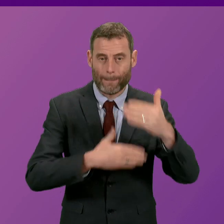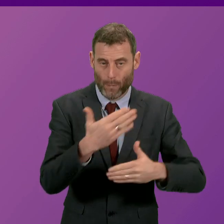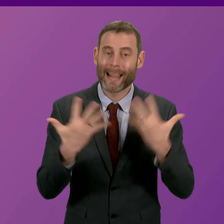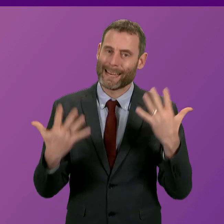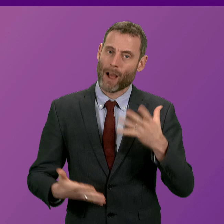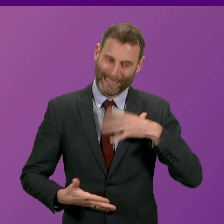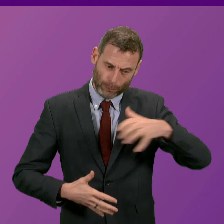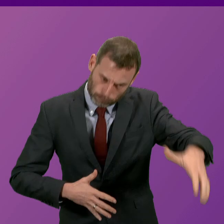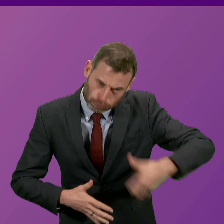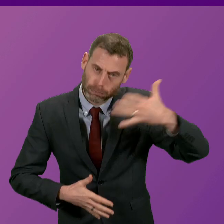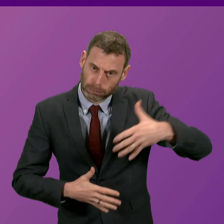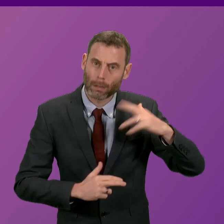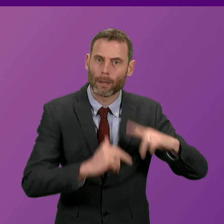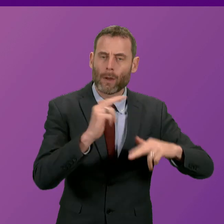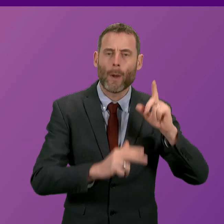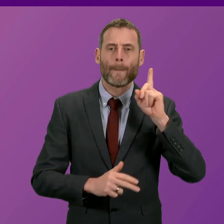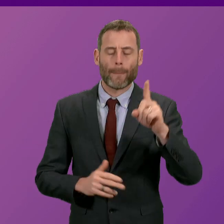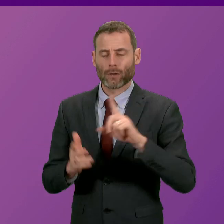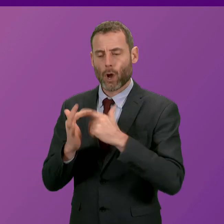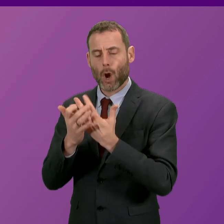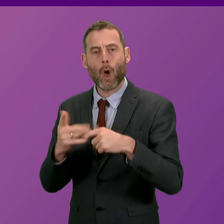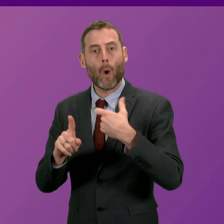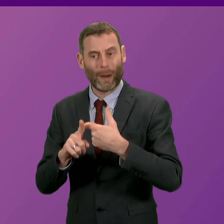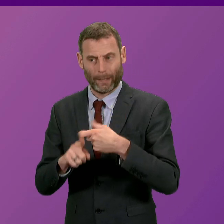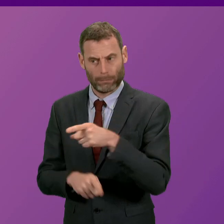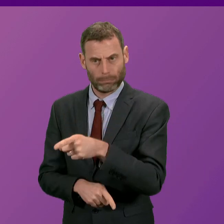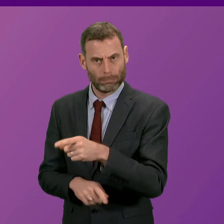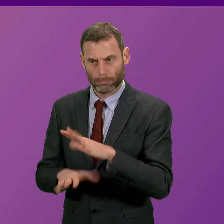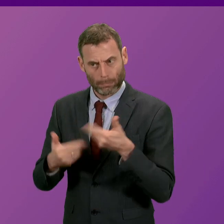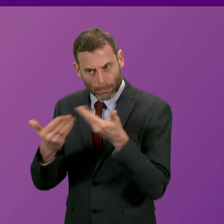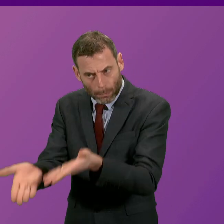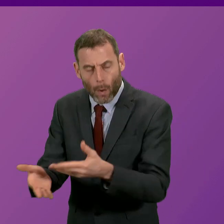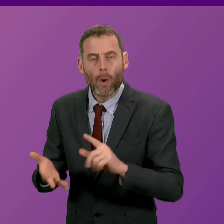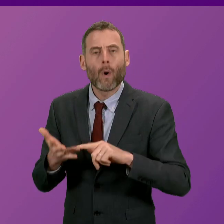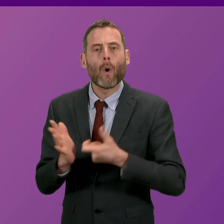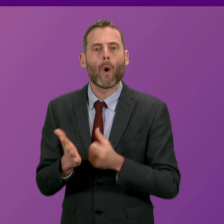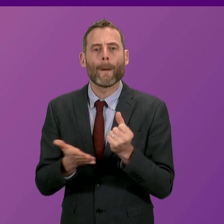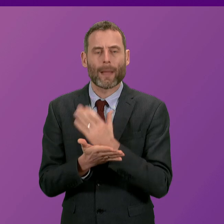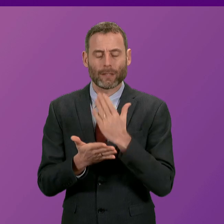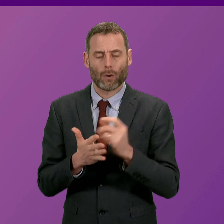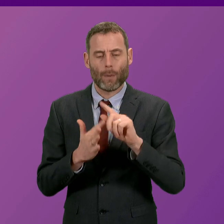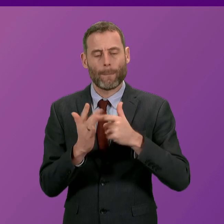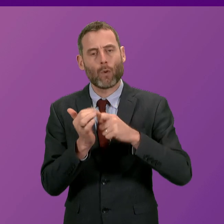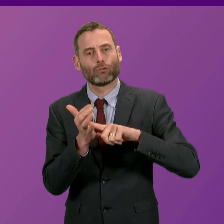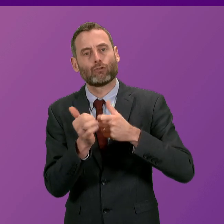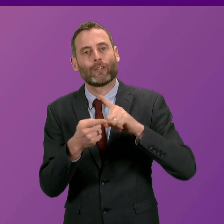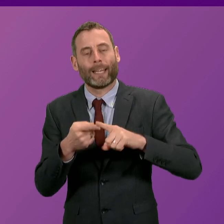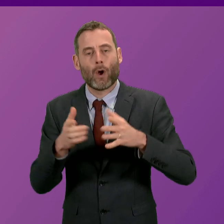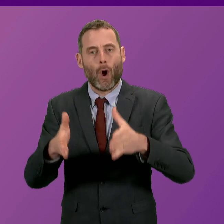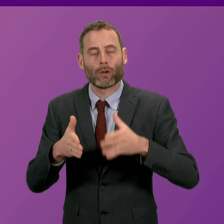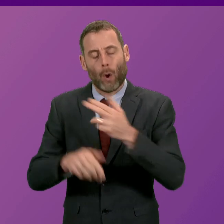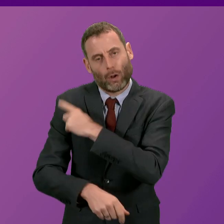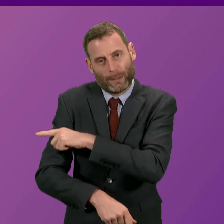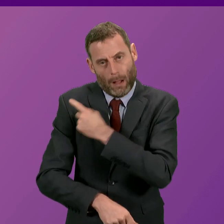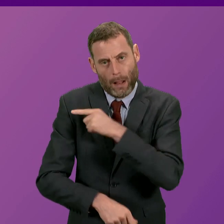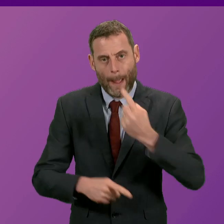the Gilbert Bain hospital in Lerwick or ensuring 24/7 access to emergency care at Portree hospital.